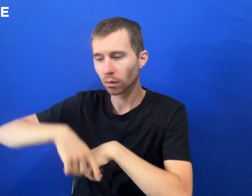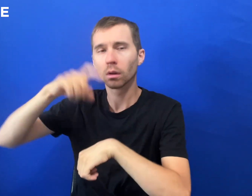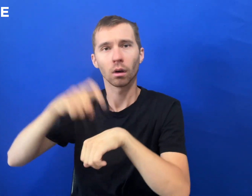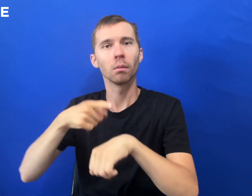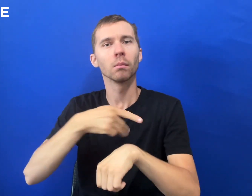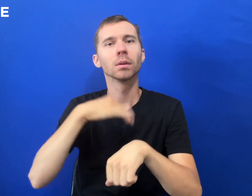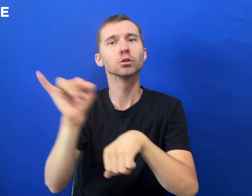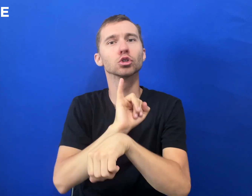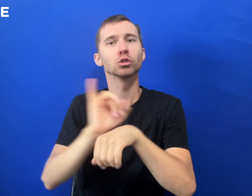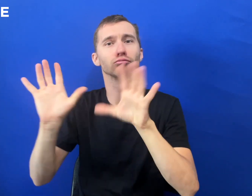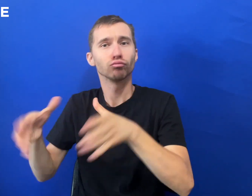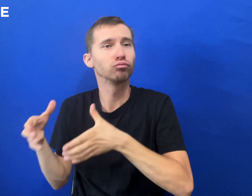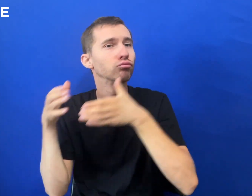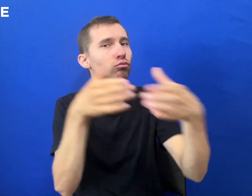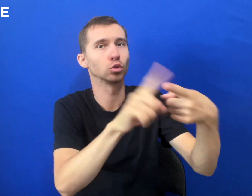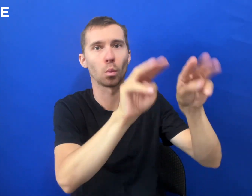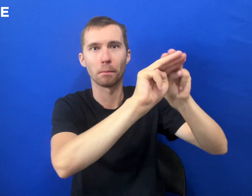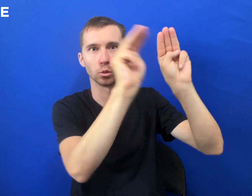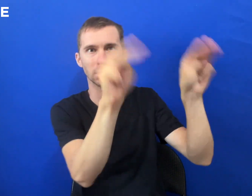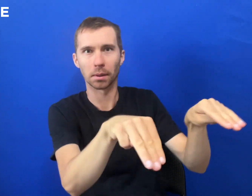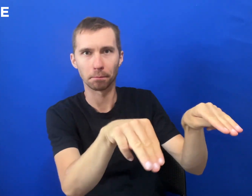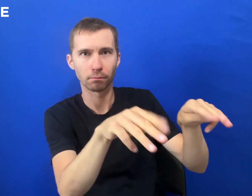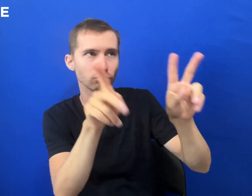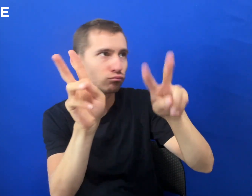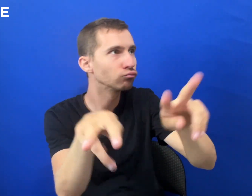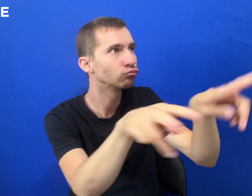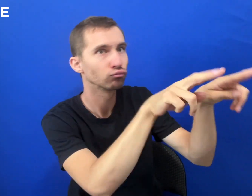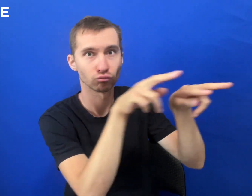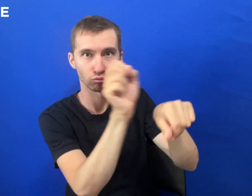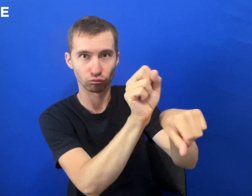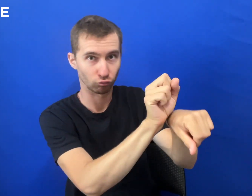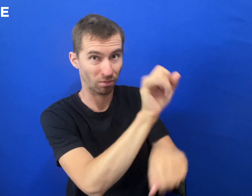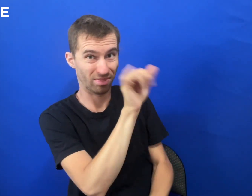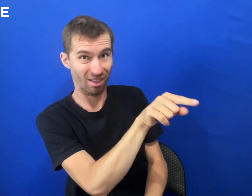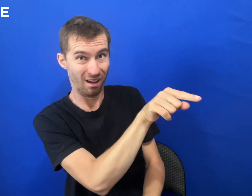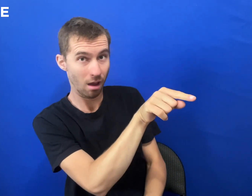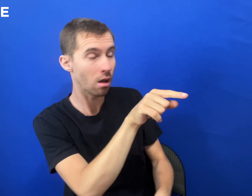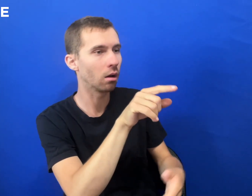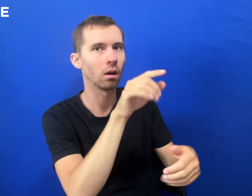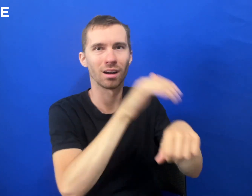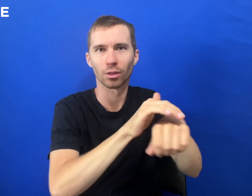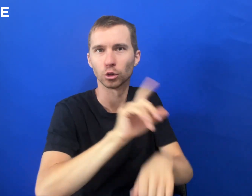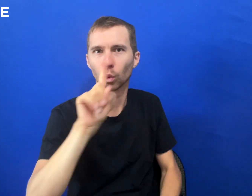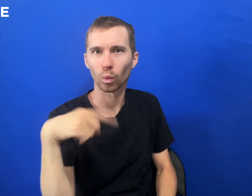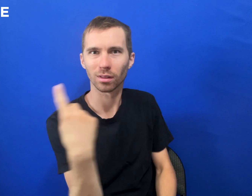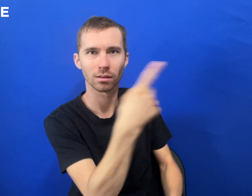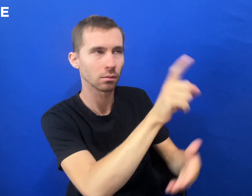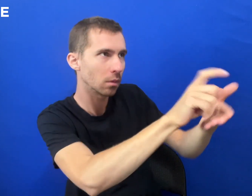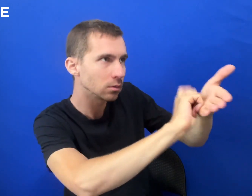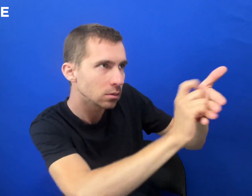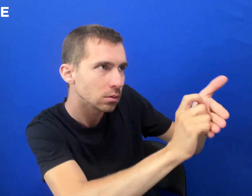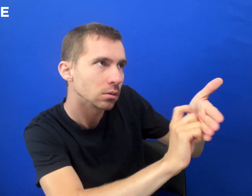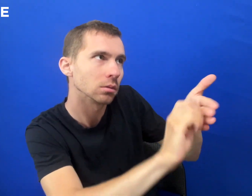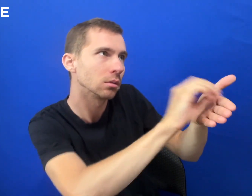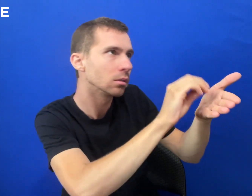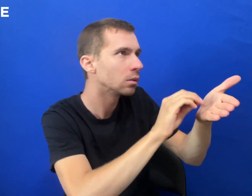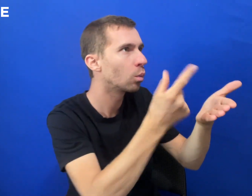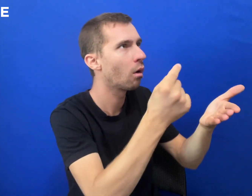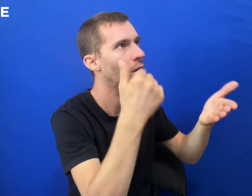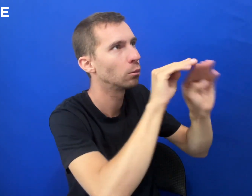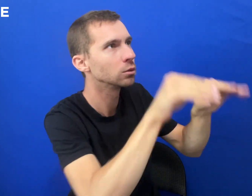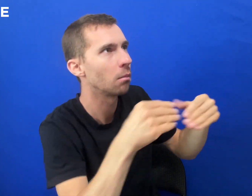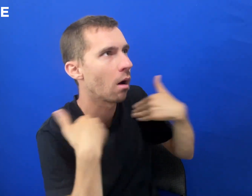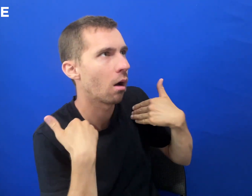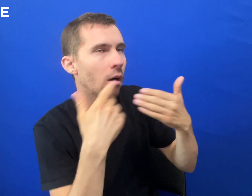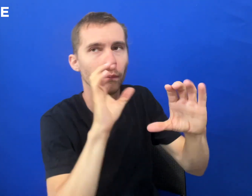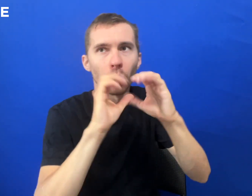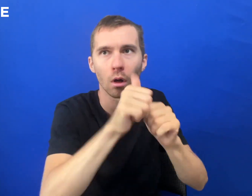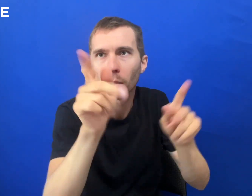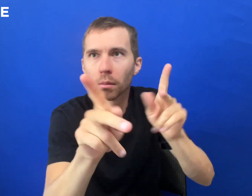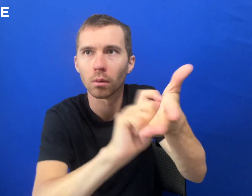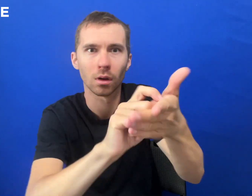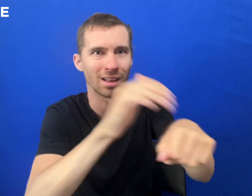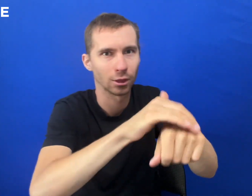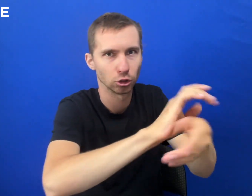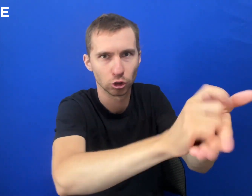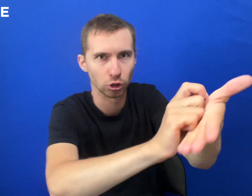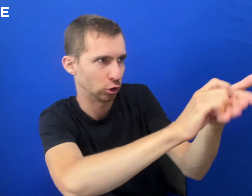Then, when the class visits a museum for an internship, they use English only to record information and communicate with other workers there.